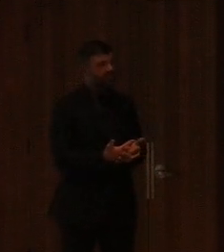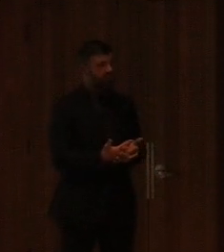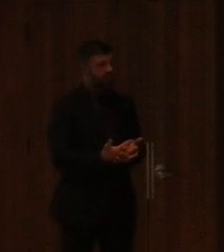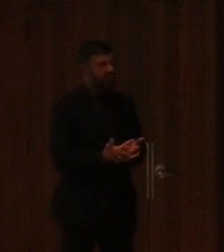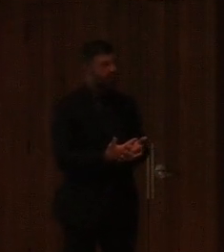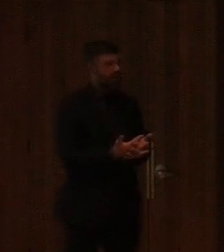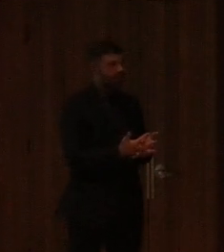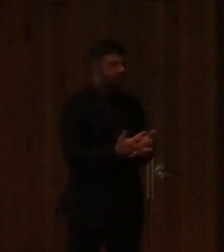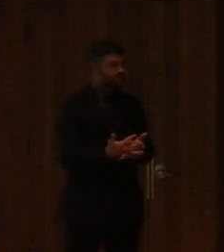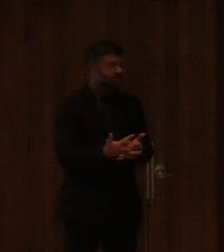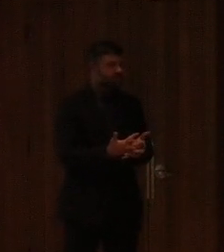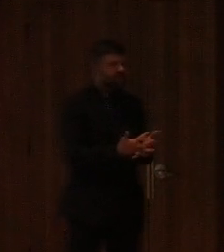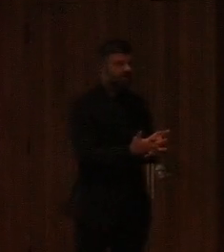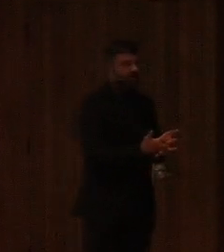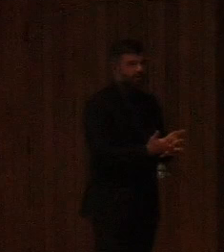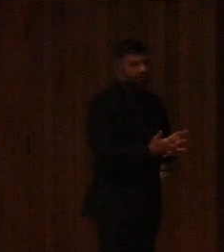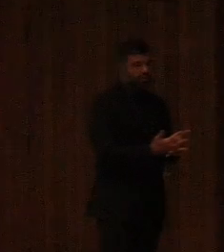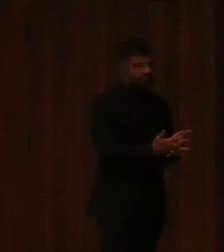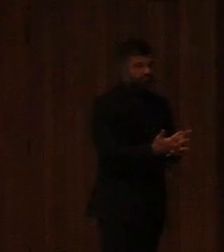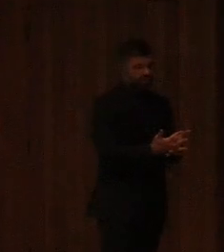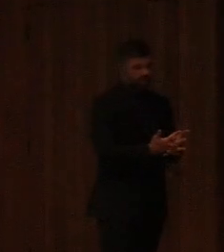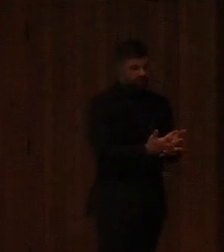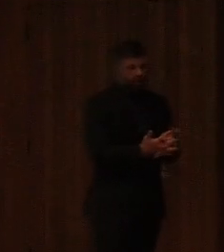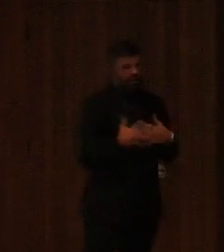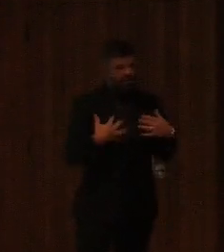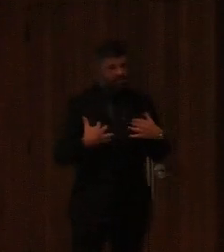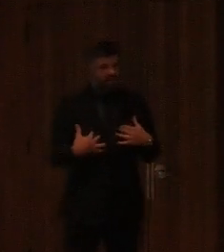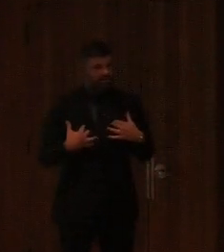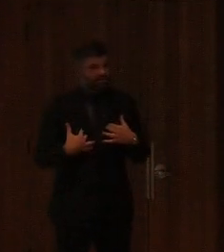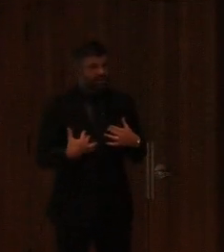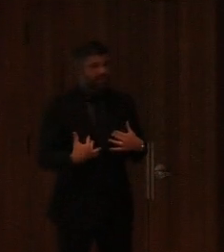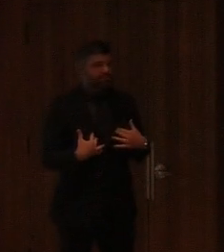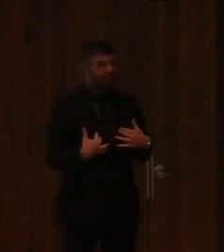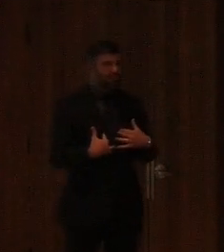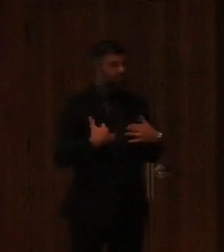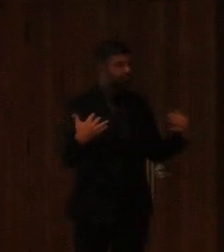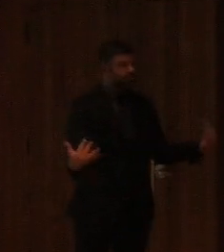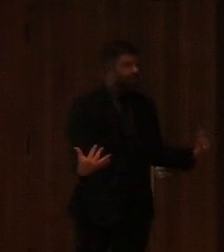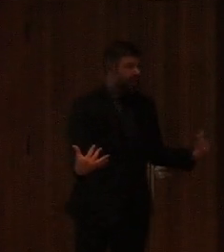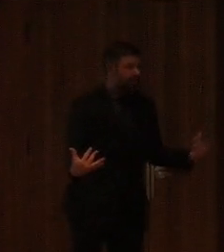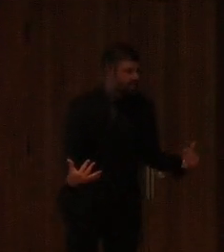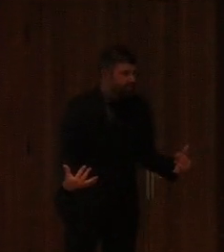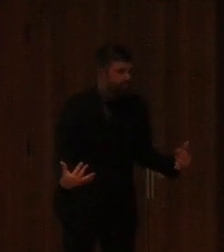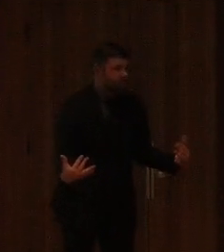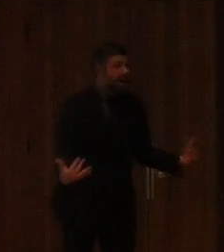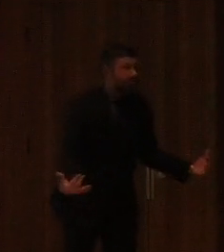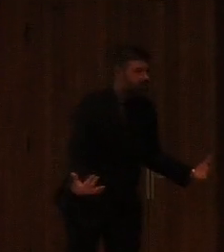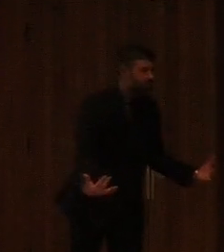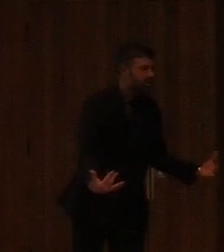in America and our existence, that whiteness gives this universality to power,